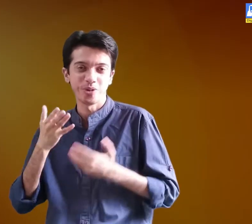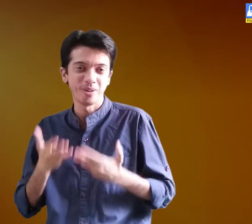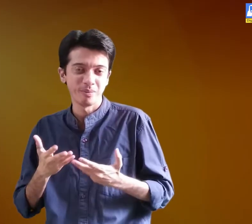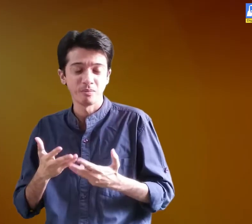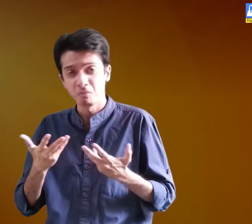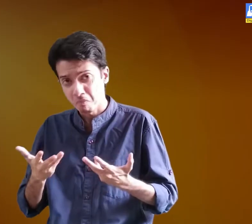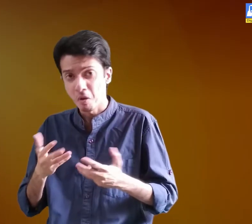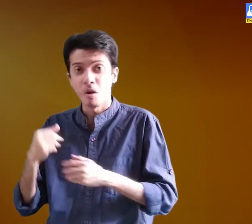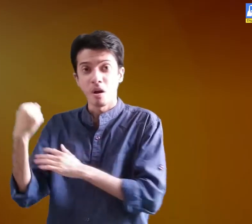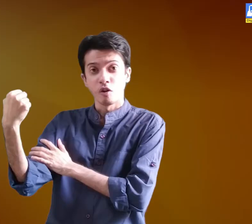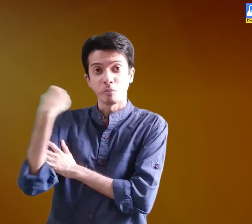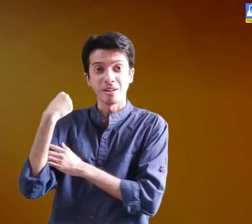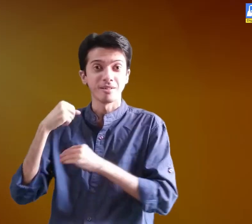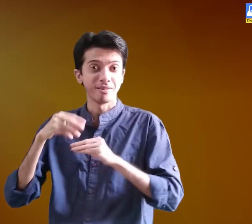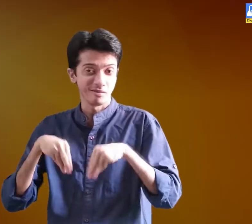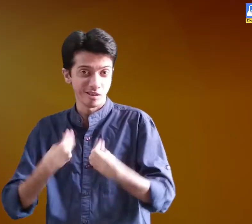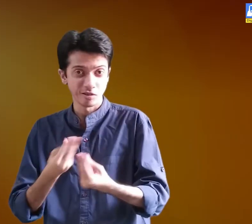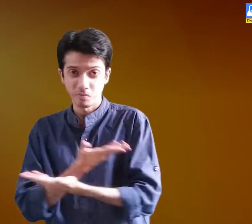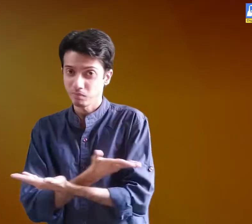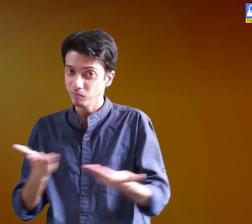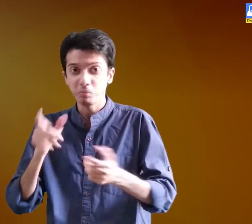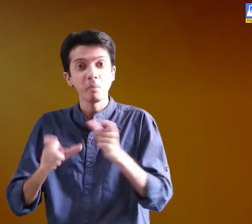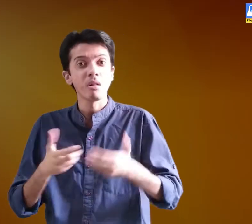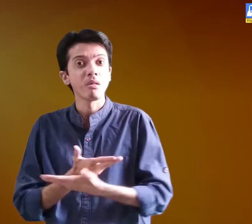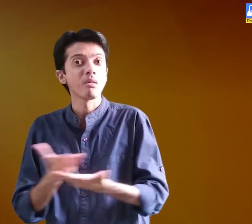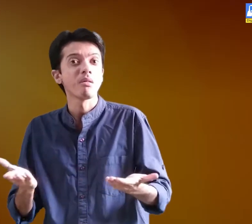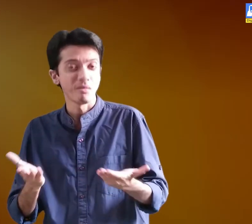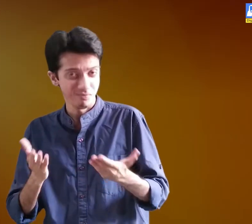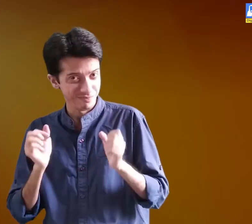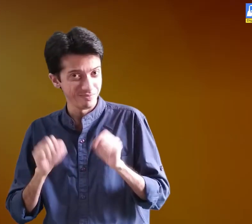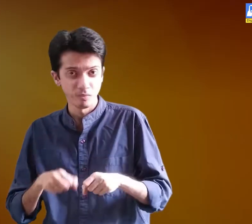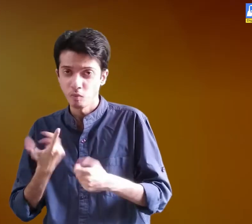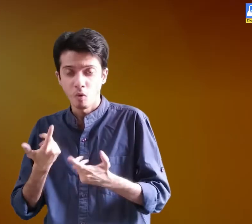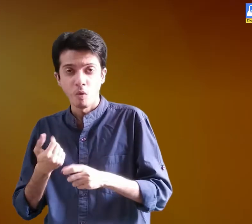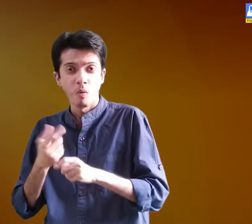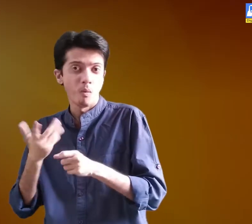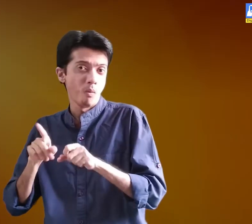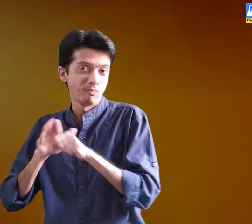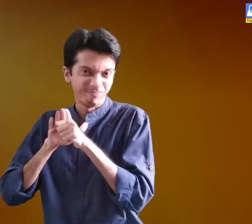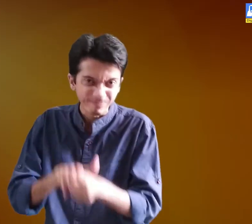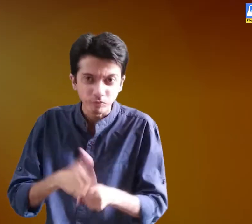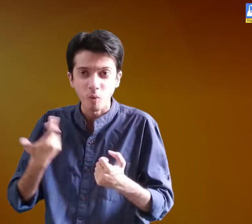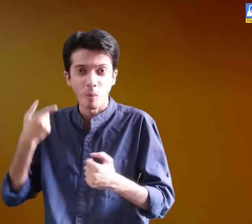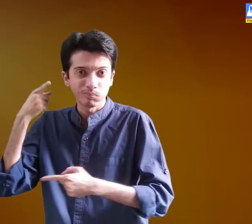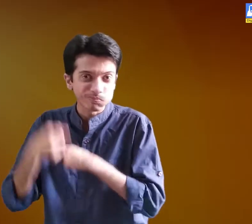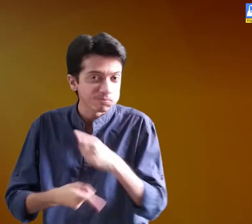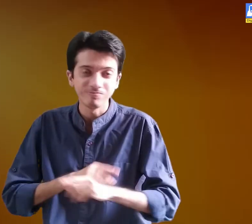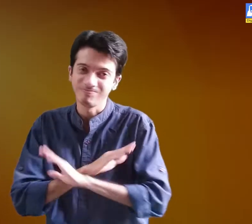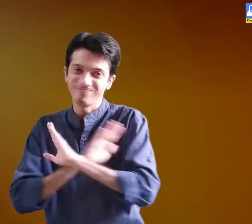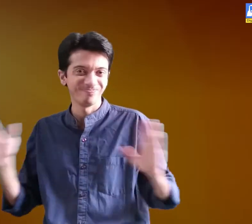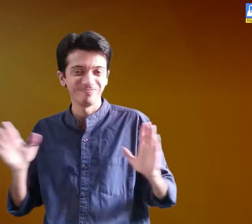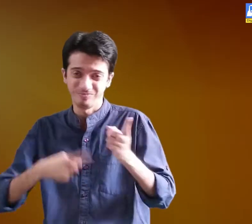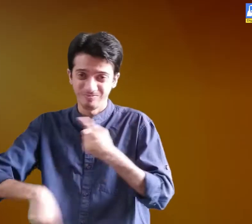very important it is the moral right to acquire a language no one can be forced to follow a